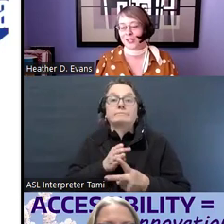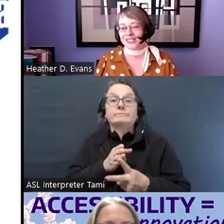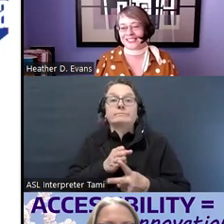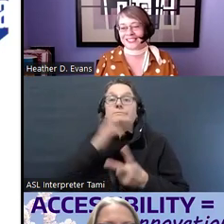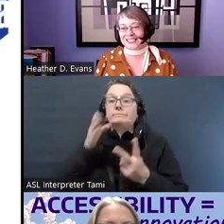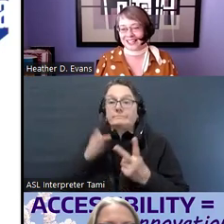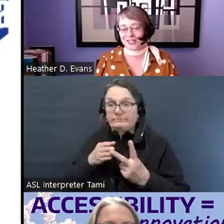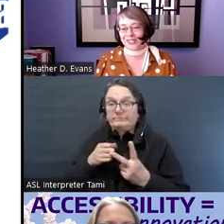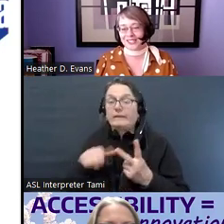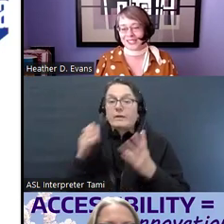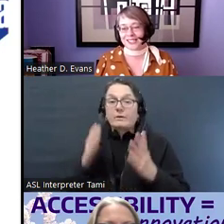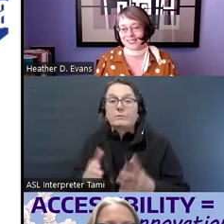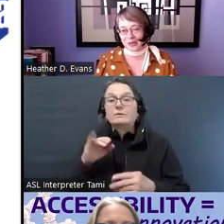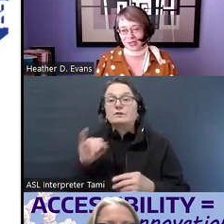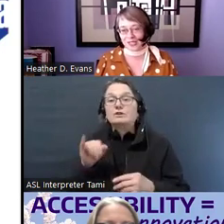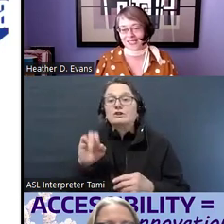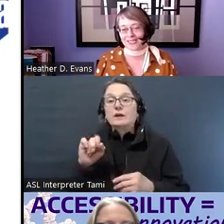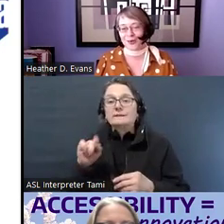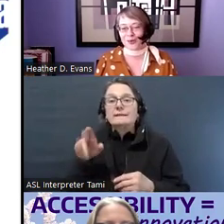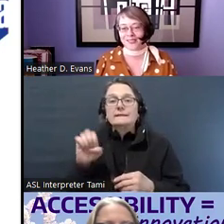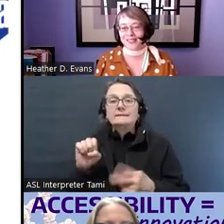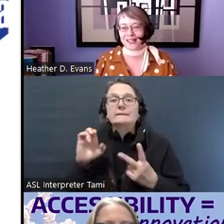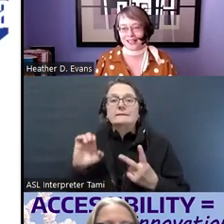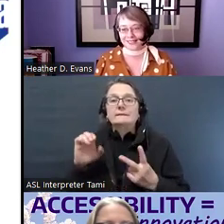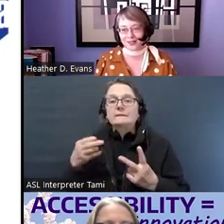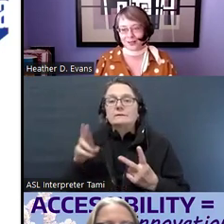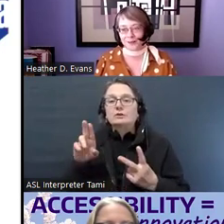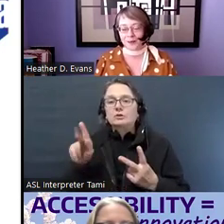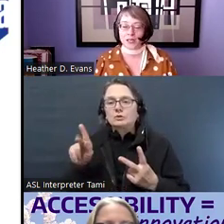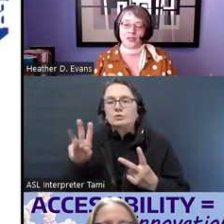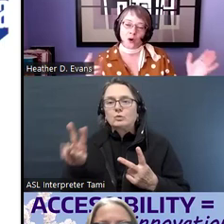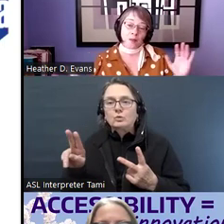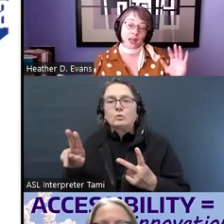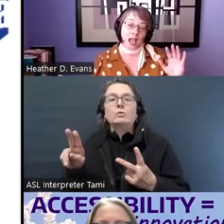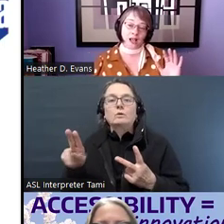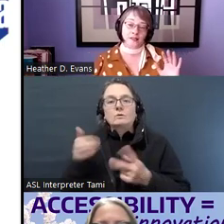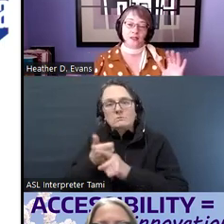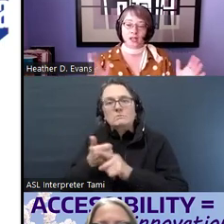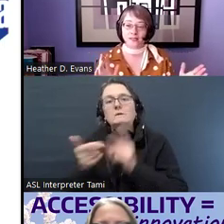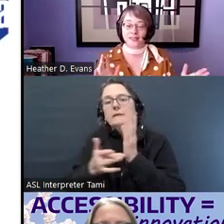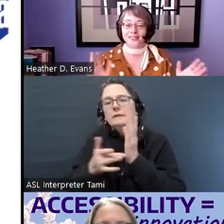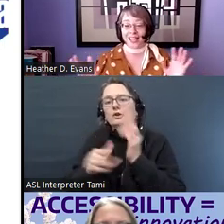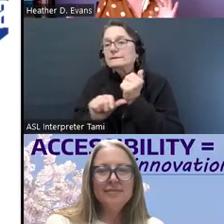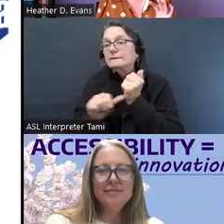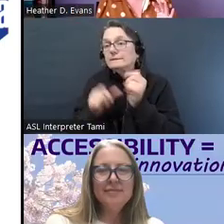Justice is a technical assistance specialist at the Northwest ADA Center. So I'm gonna ask Justice and Heather